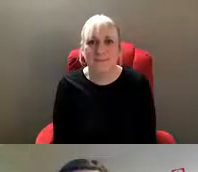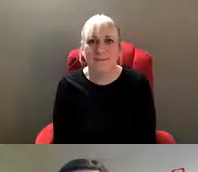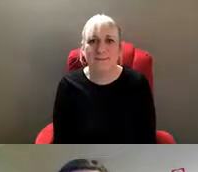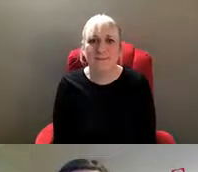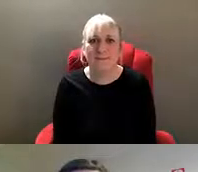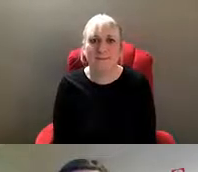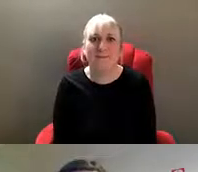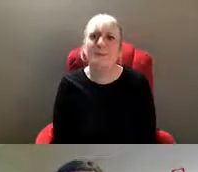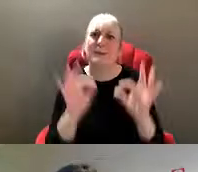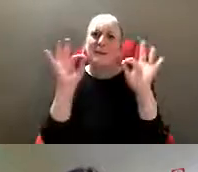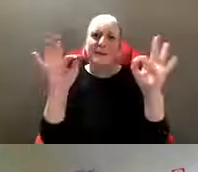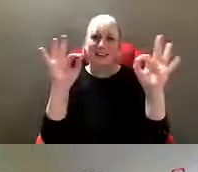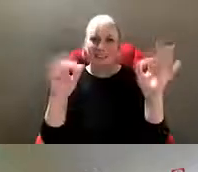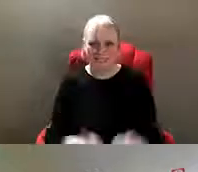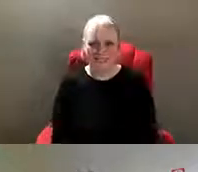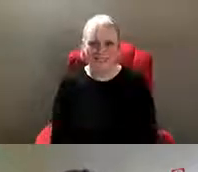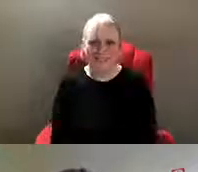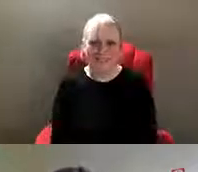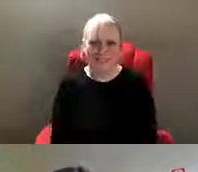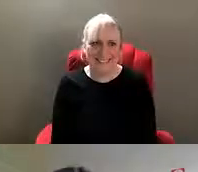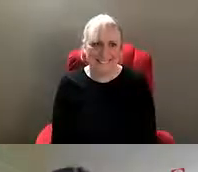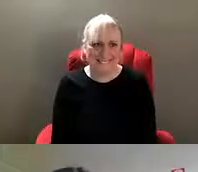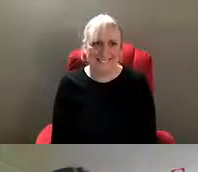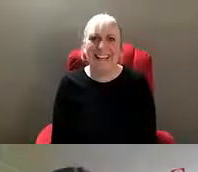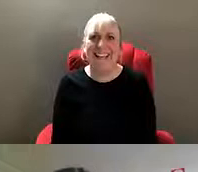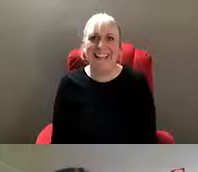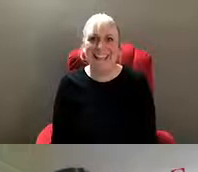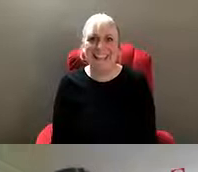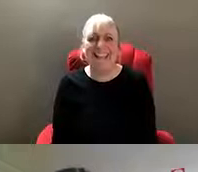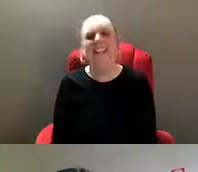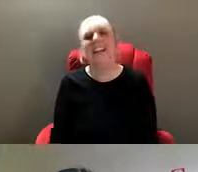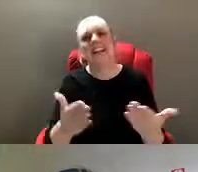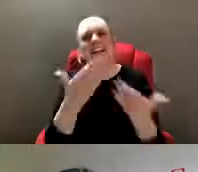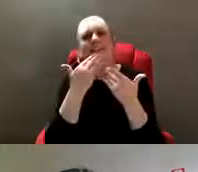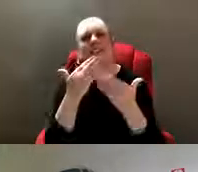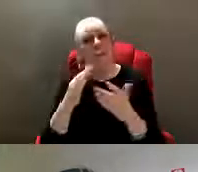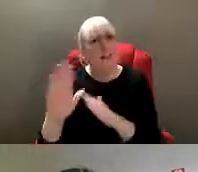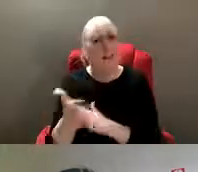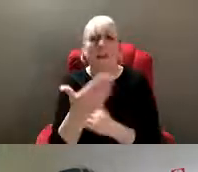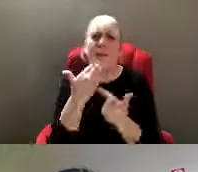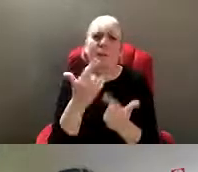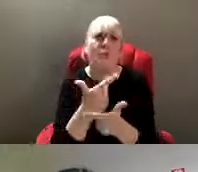perfect thank you thank you everyone thank you so much thank you